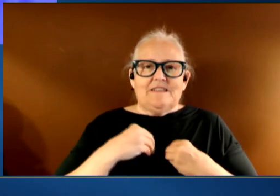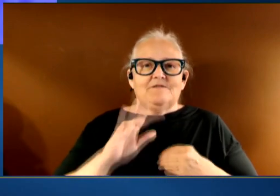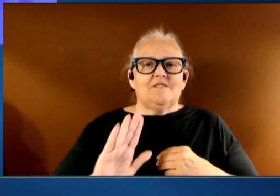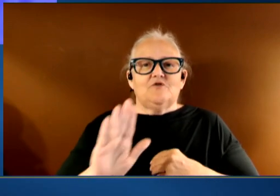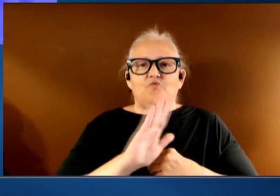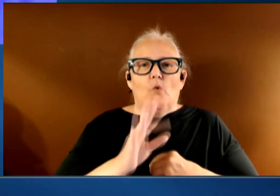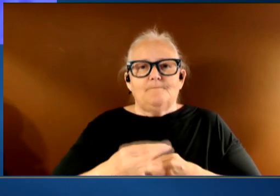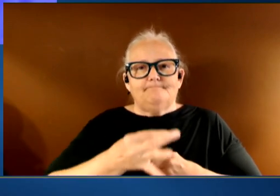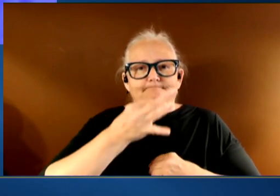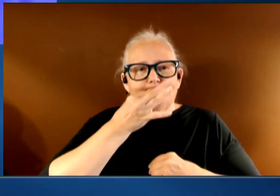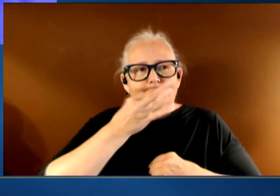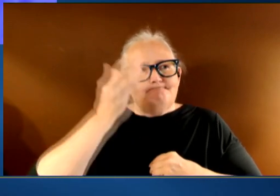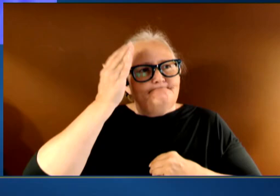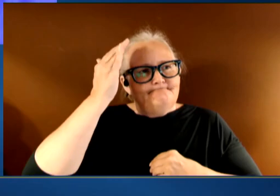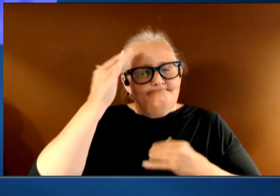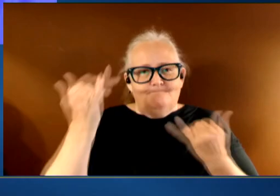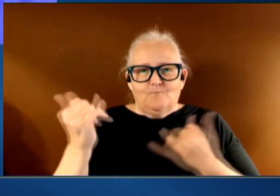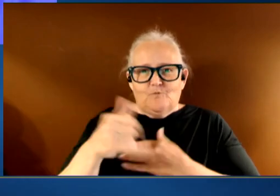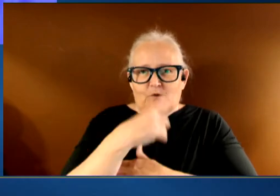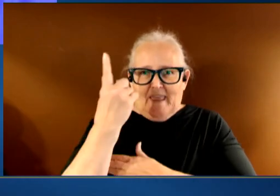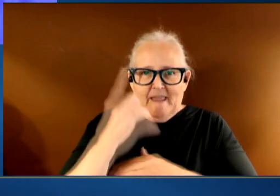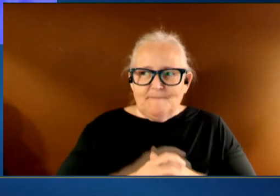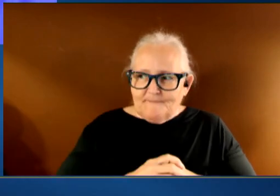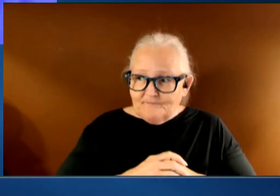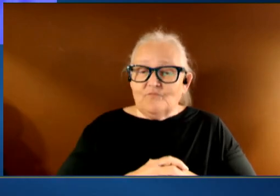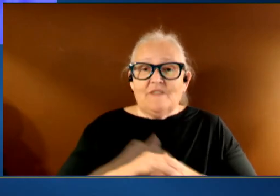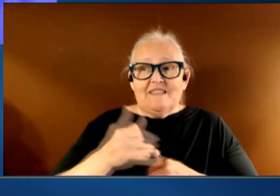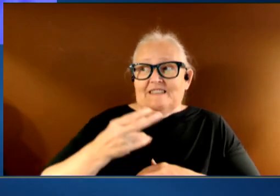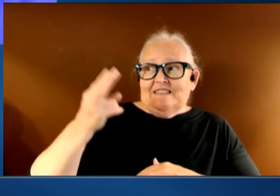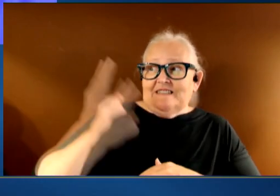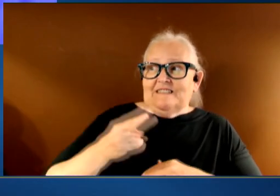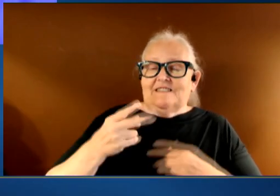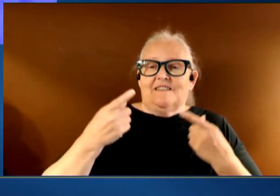So, this historic summit is taking place during National Sickle Cell Awareness Month,